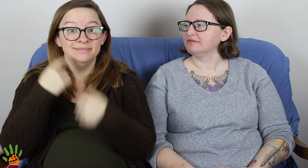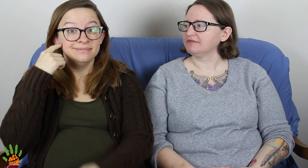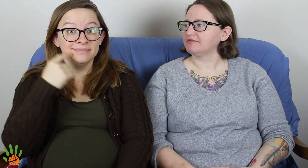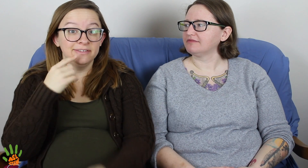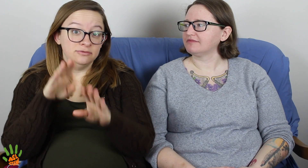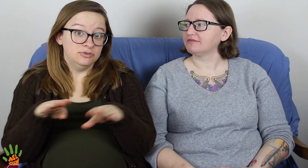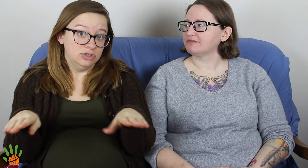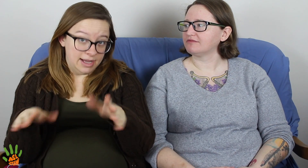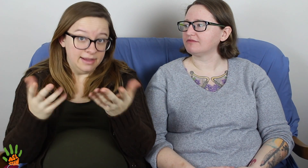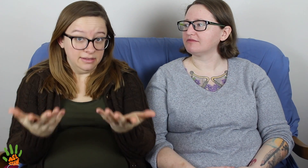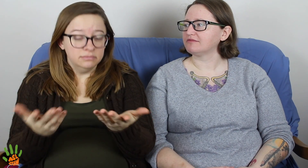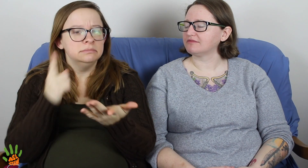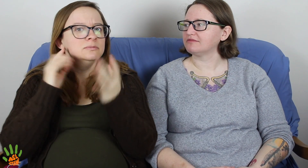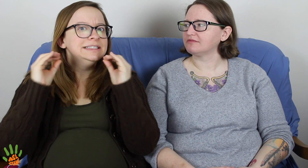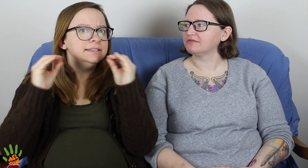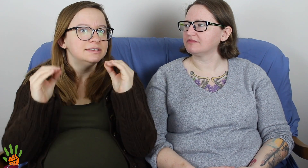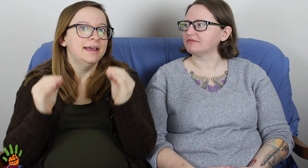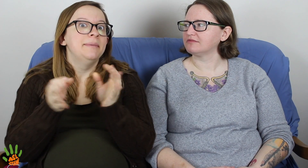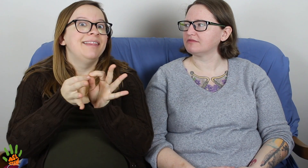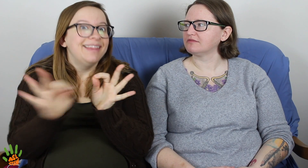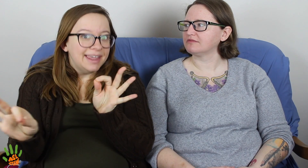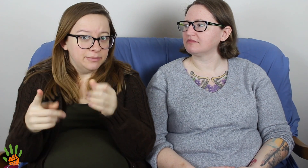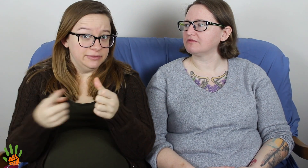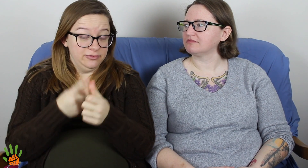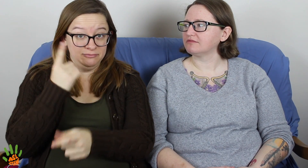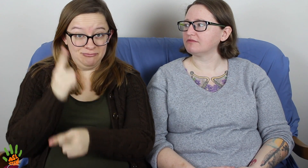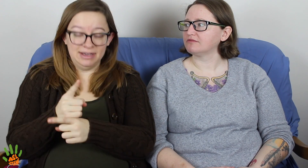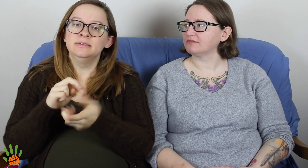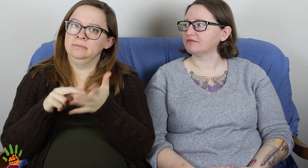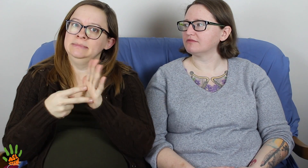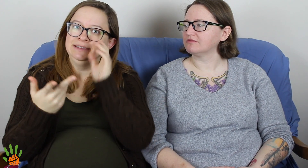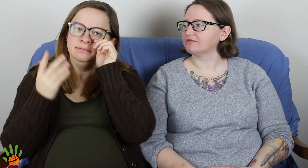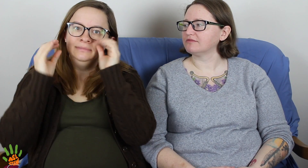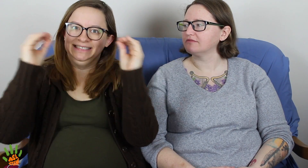if you have a Deaf child you would want to teach them a language first right?